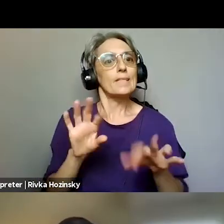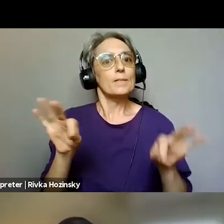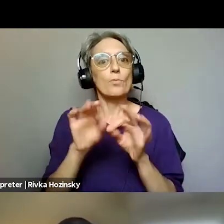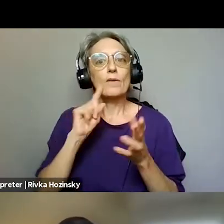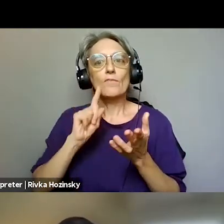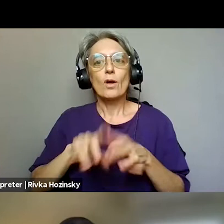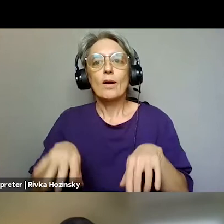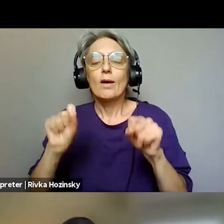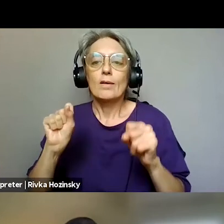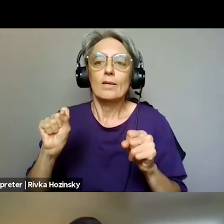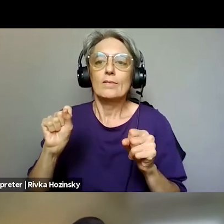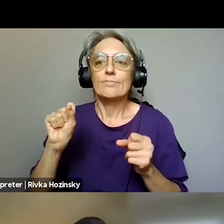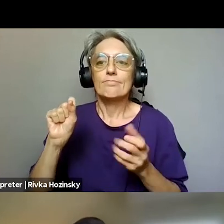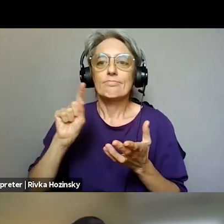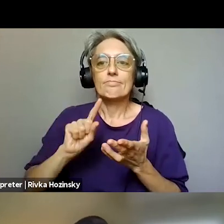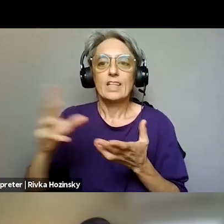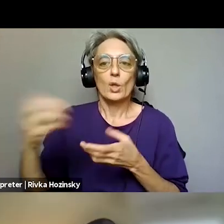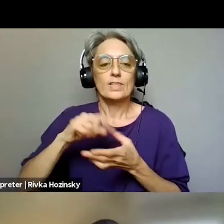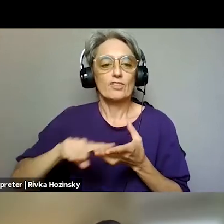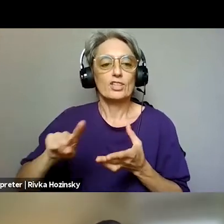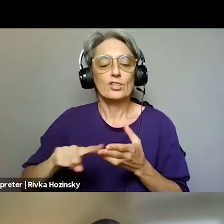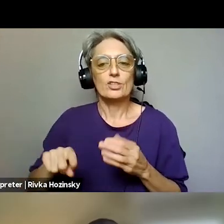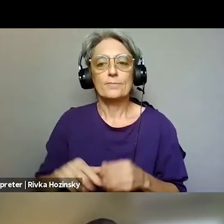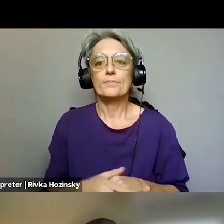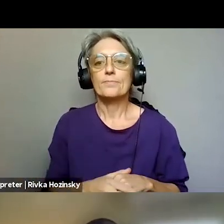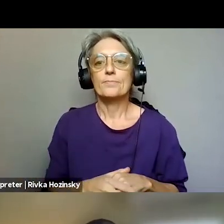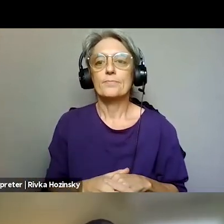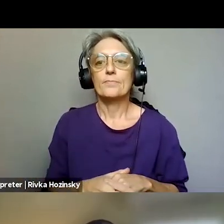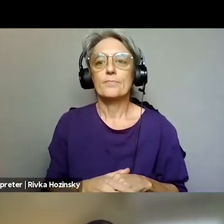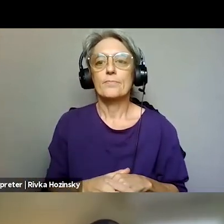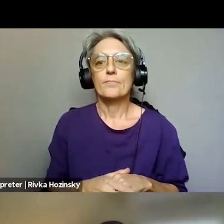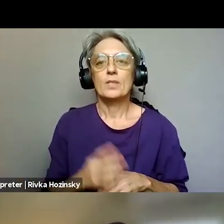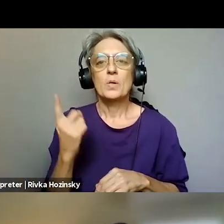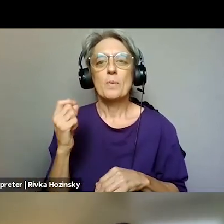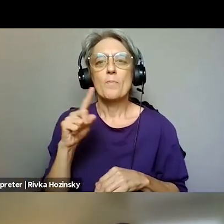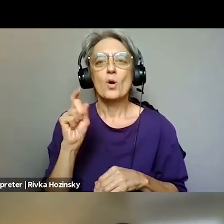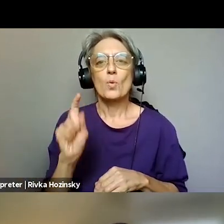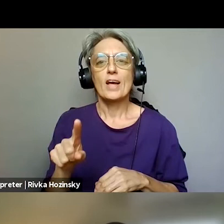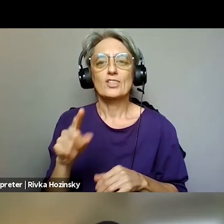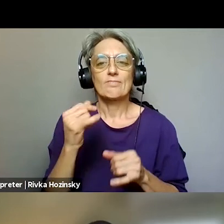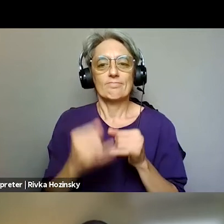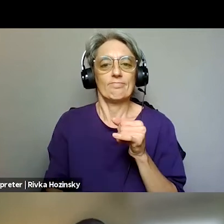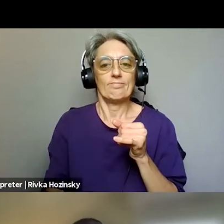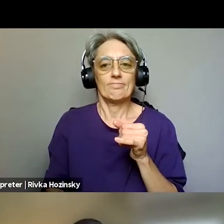inclusive research. I have one last question before I hand the virtual mic over to